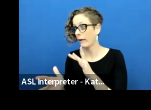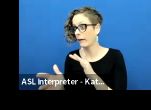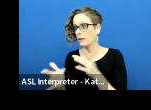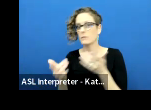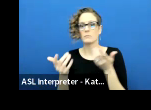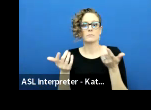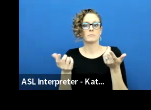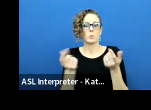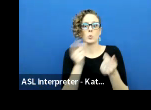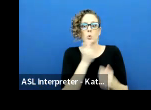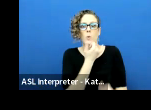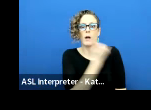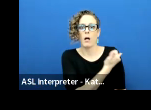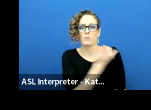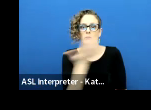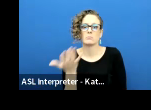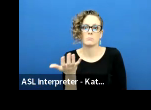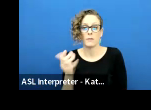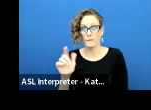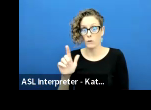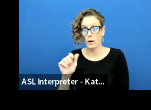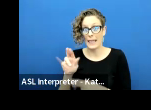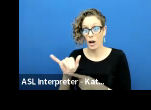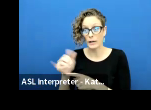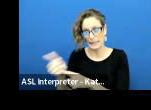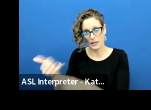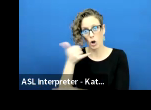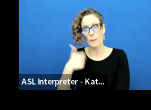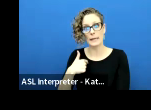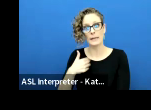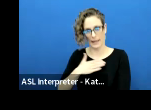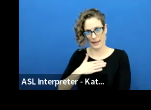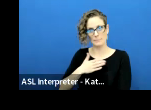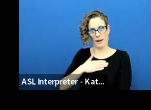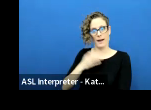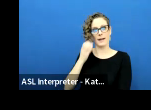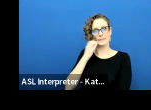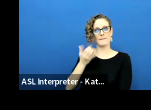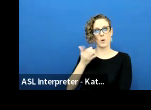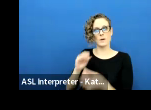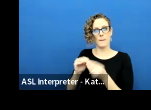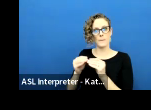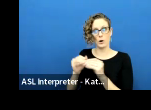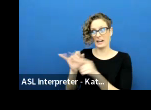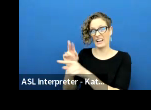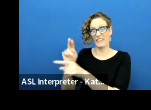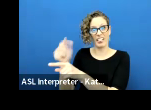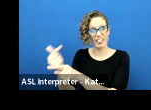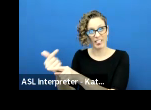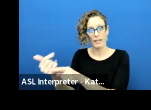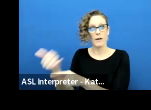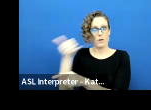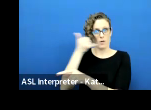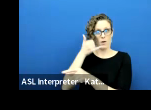doesn't work like in in Larry's case he called me because he's got my personal telephone number he says nothing's working can you help me fix it well that stuff has to be in place as part of